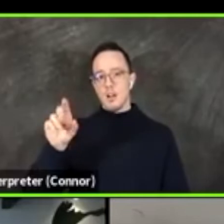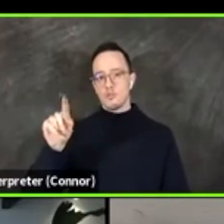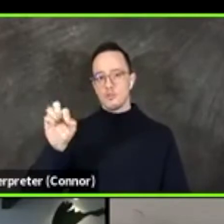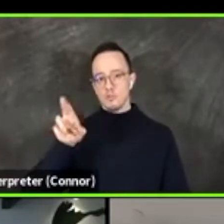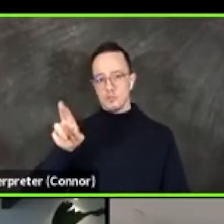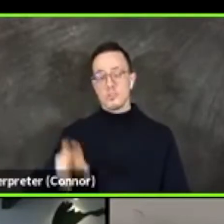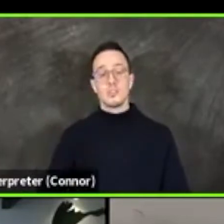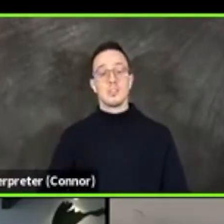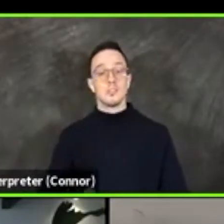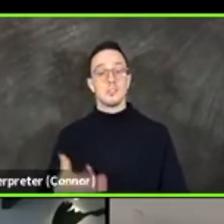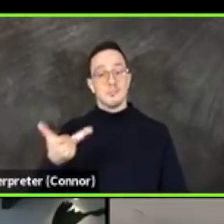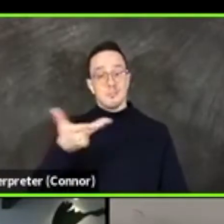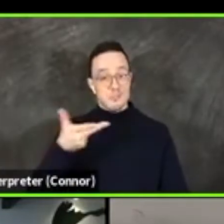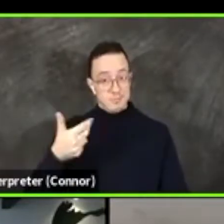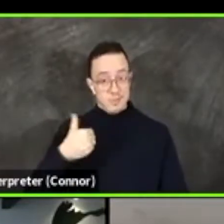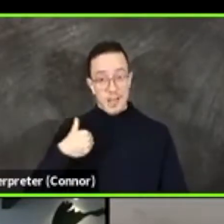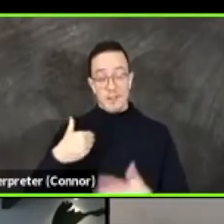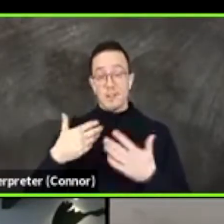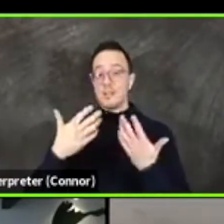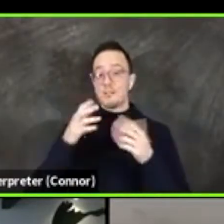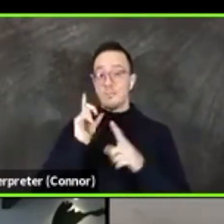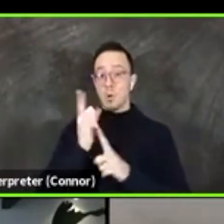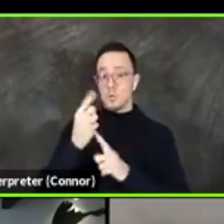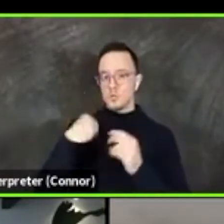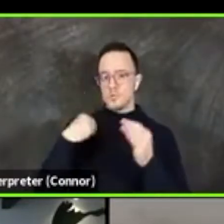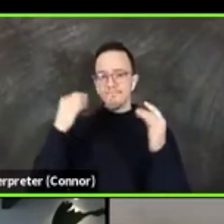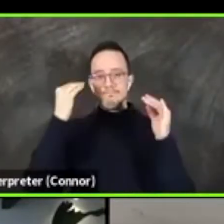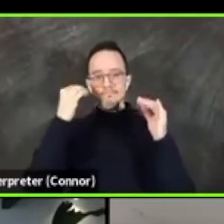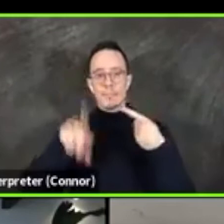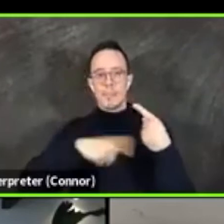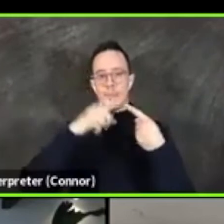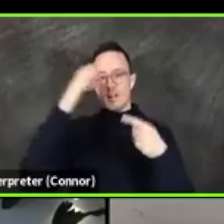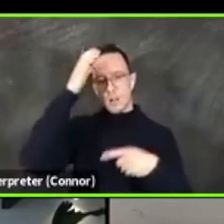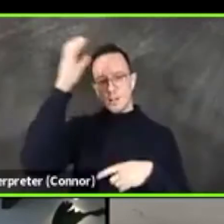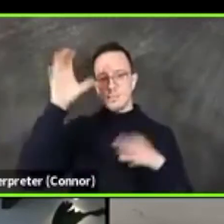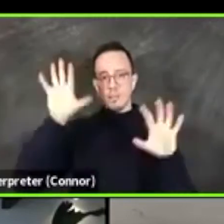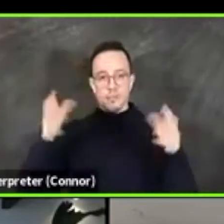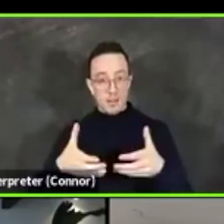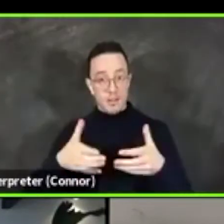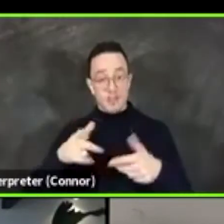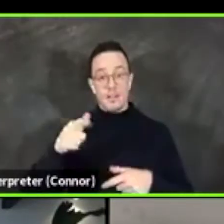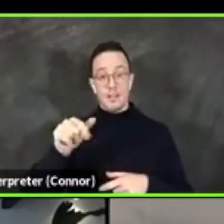THINKING TOGETHER ON GATHERING AND, WHEN WE COULD GATHER IN PERSON, AND THINKING